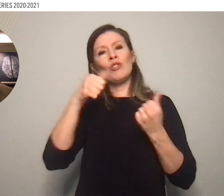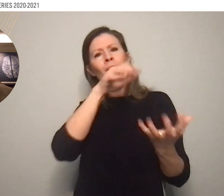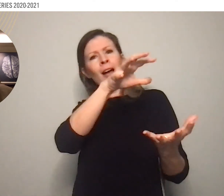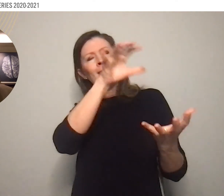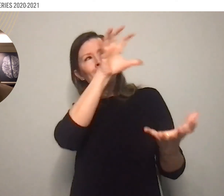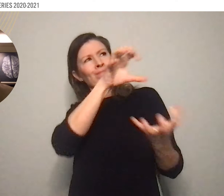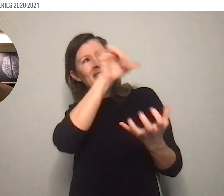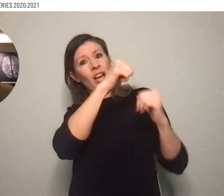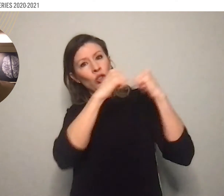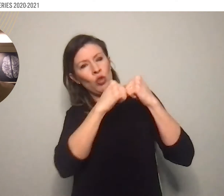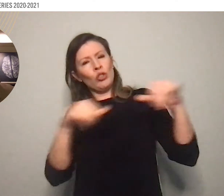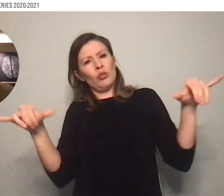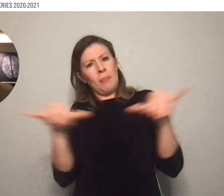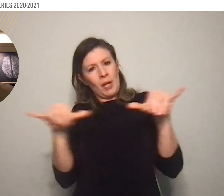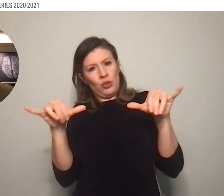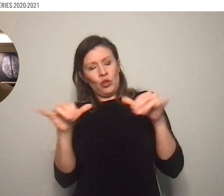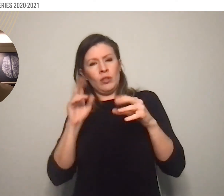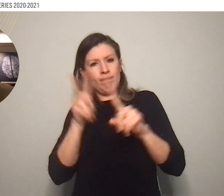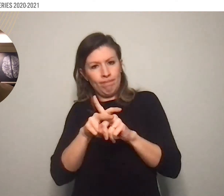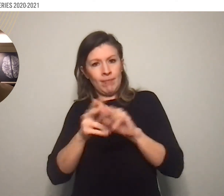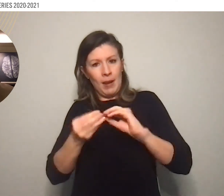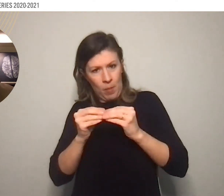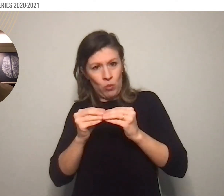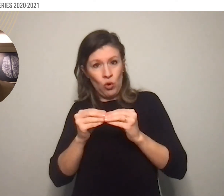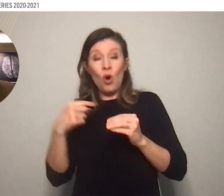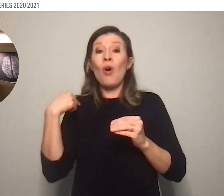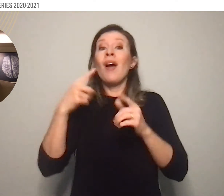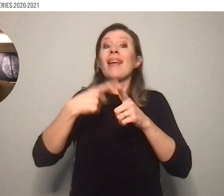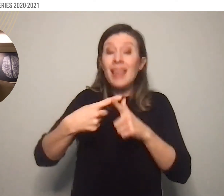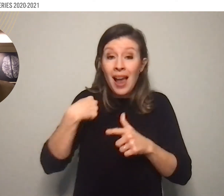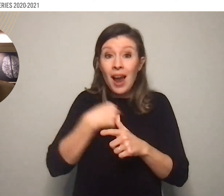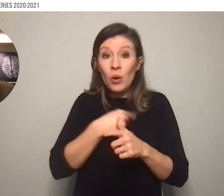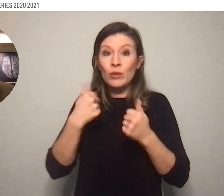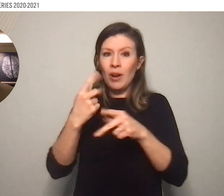specific structure of the whole system. And then we then, we identify well what is that structure